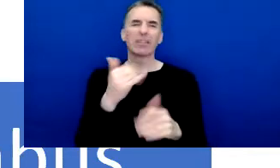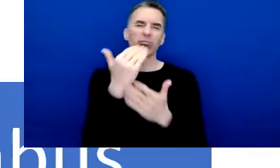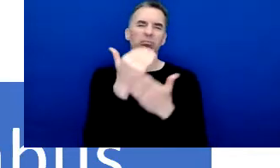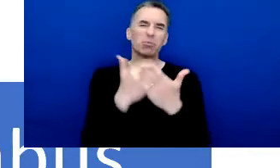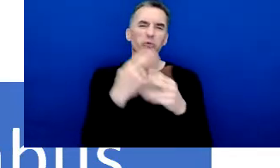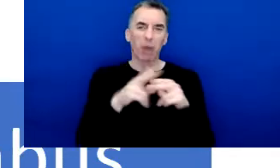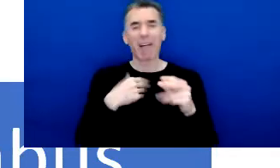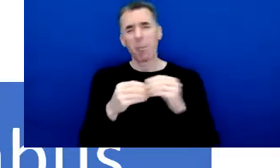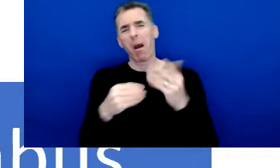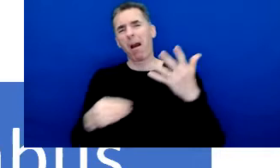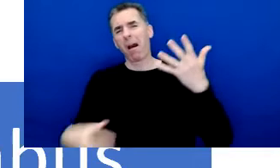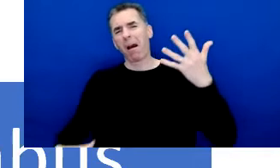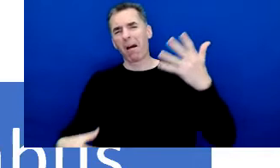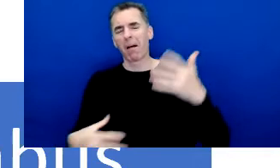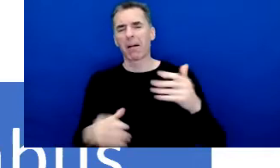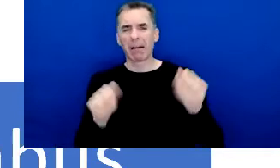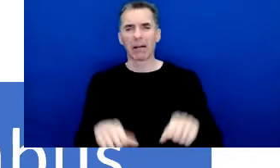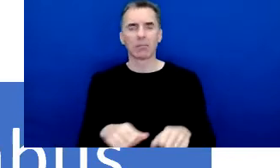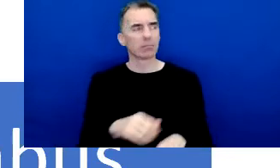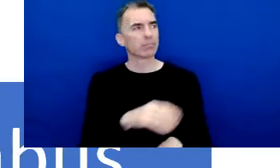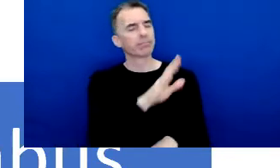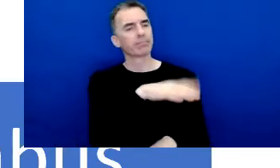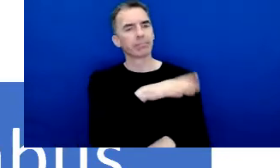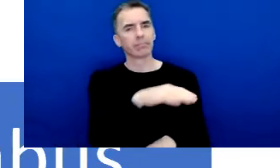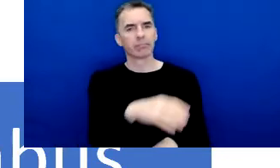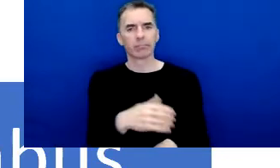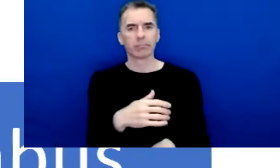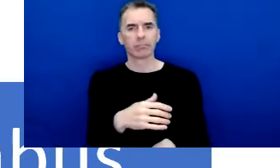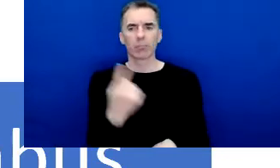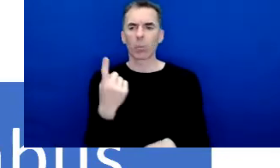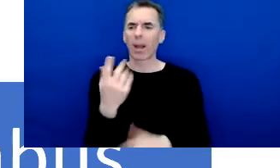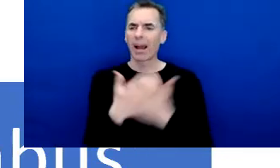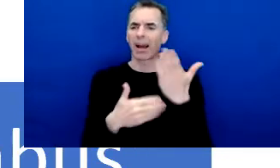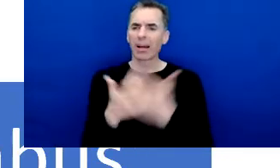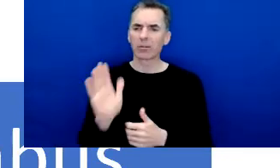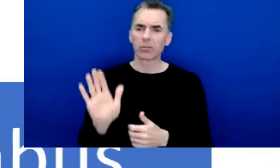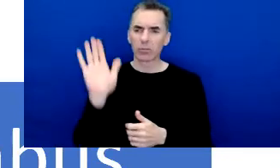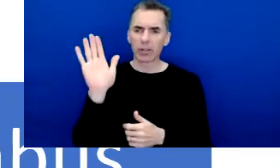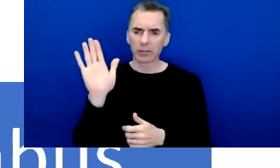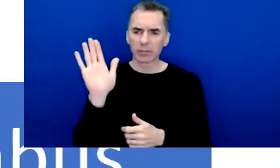Mary Ann, we have a couple. First of all, we had a hand raised and let me see where it went.